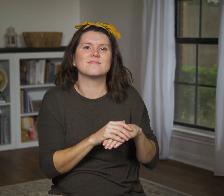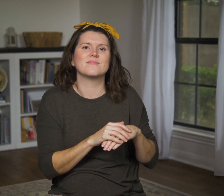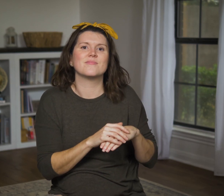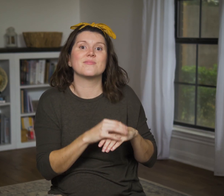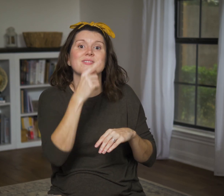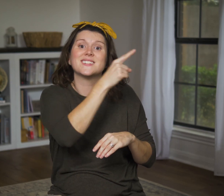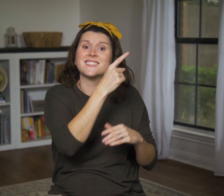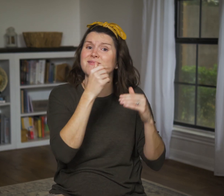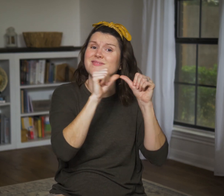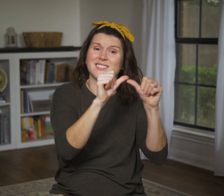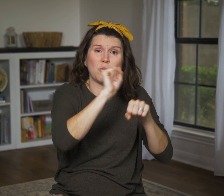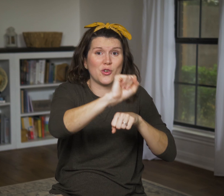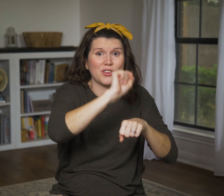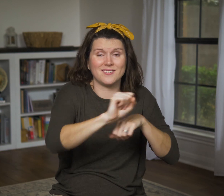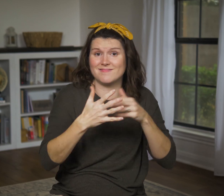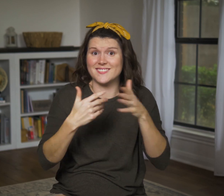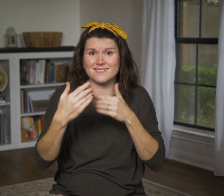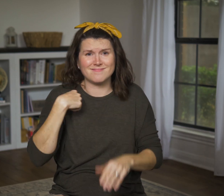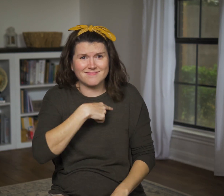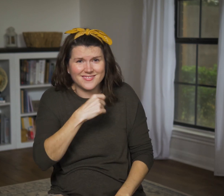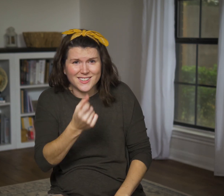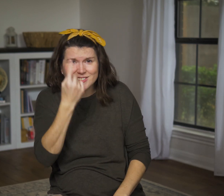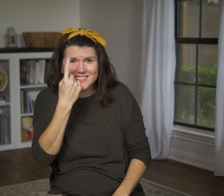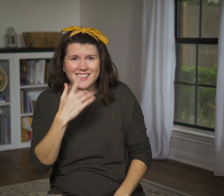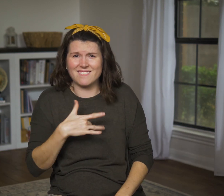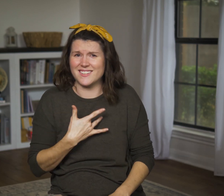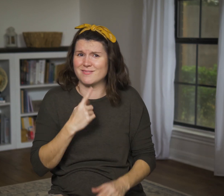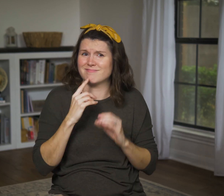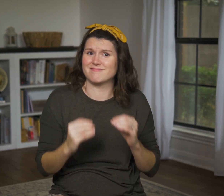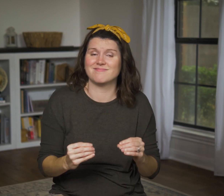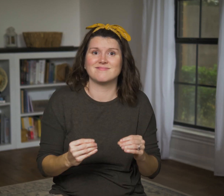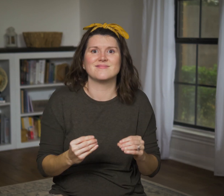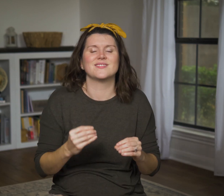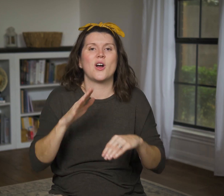He’s at work, even on the “nothing” days,